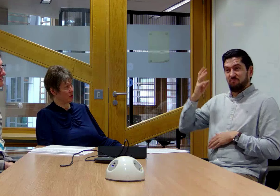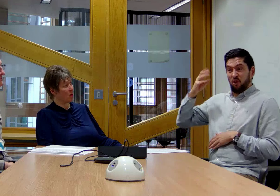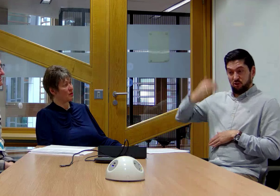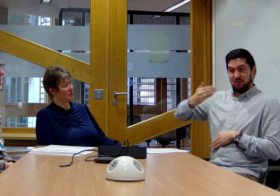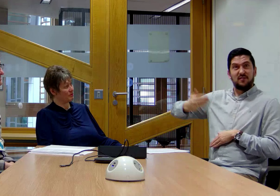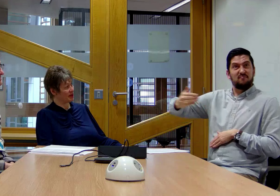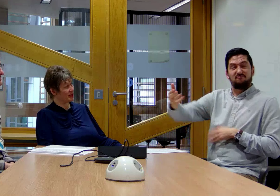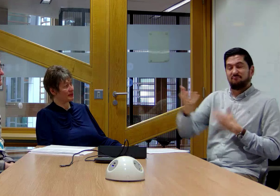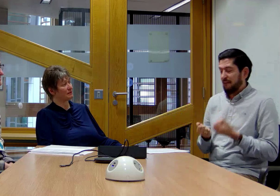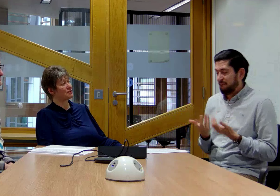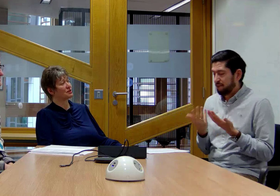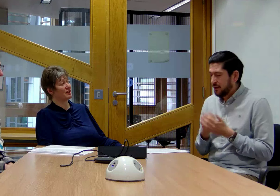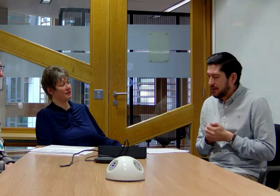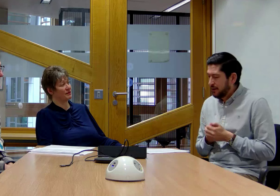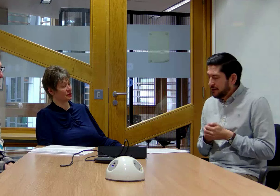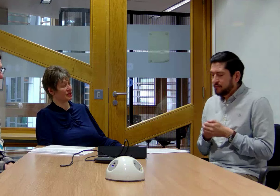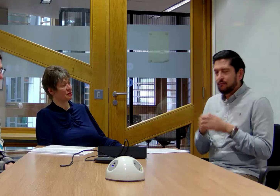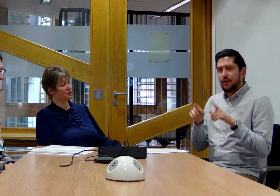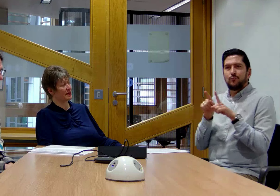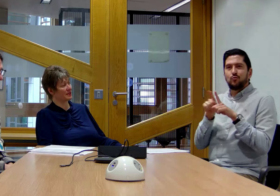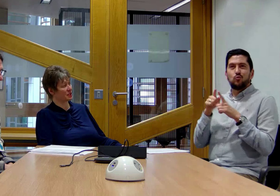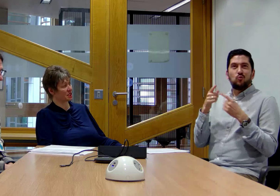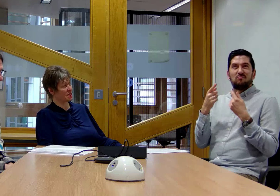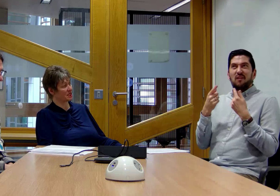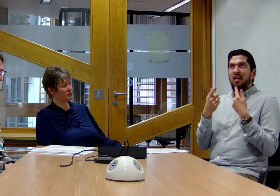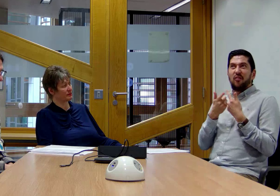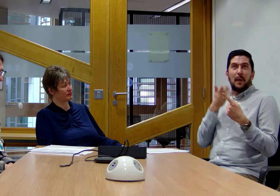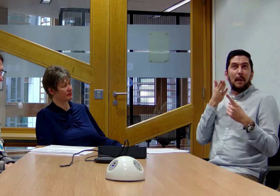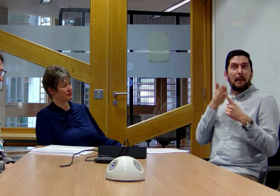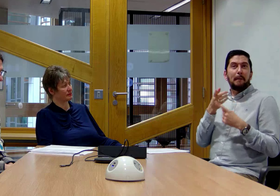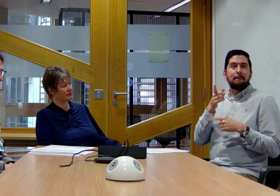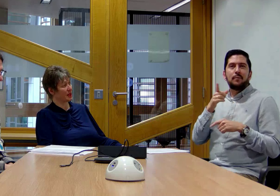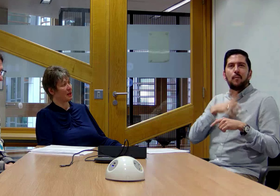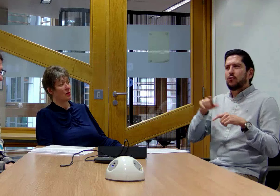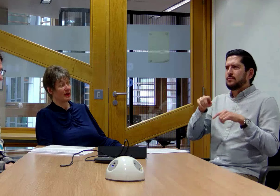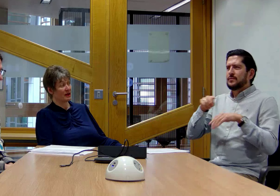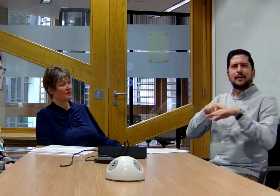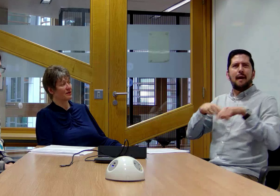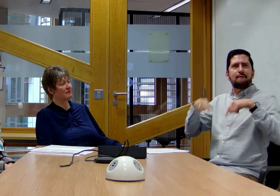We have First Minister's Questions, so again, we would bring in interpreters every Thursday